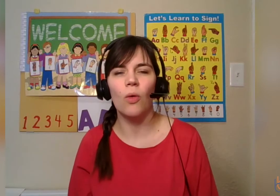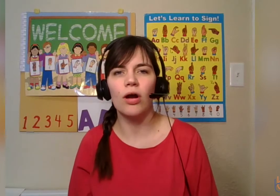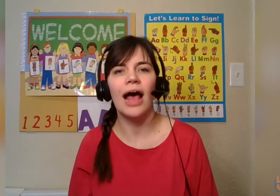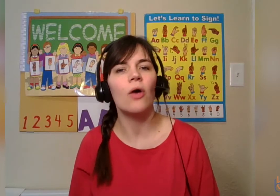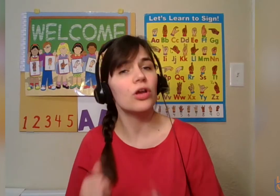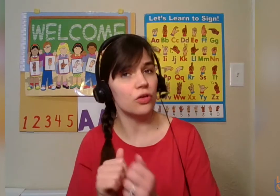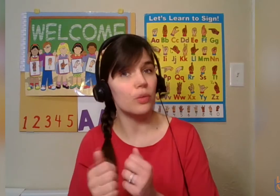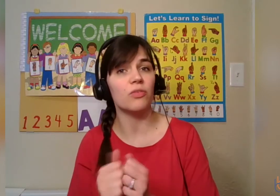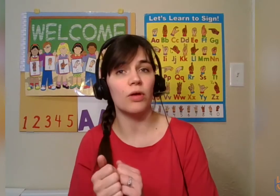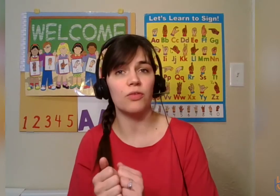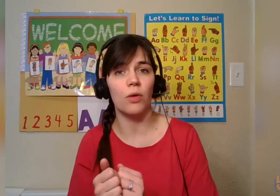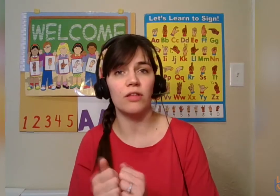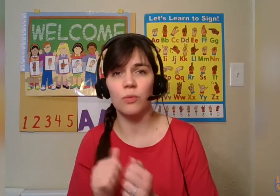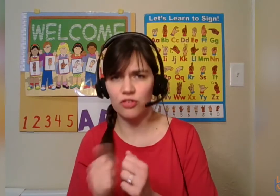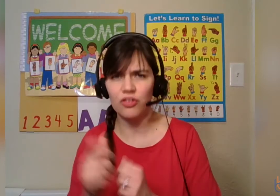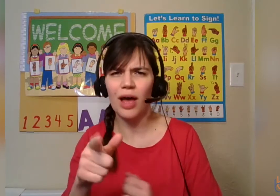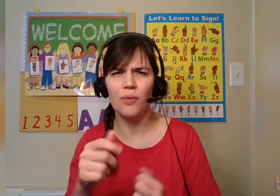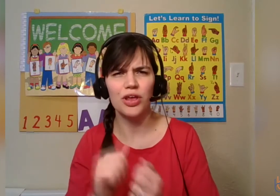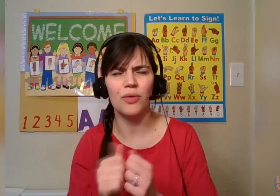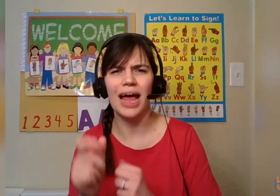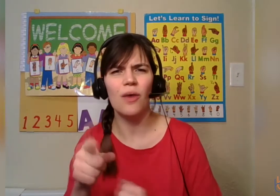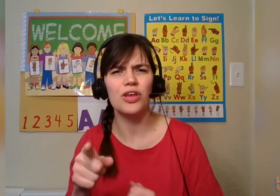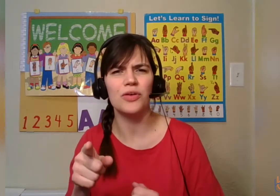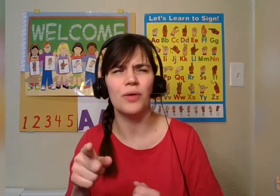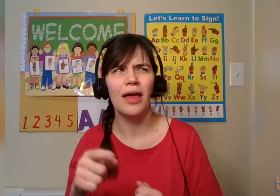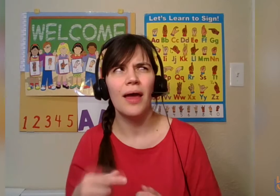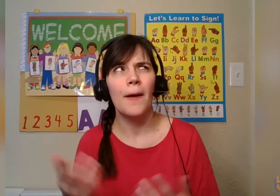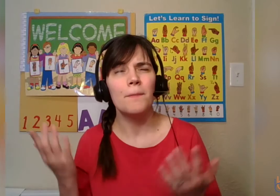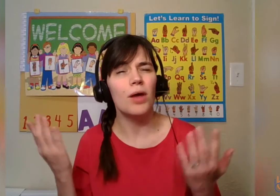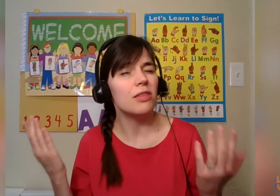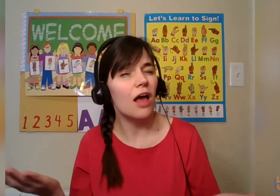"How are you?" is one of the ones that will just go "How are you?" "How are you?" But the